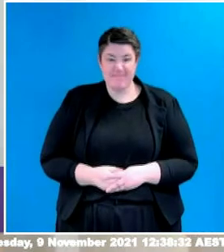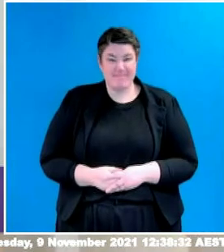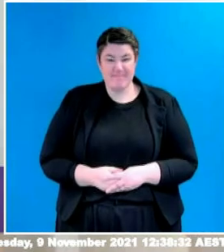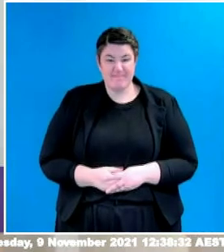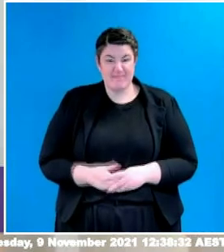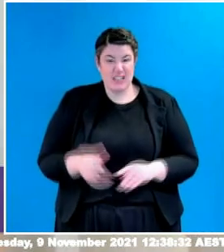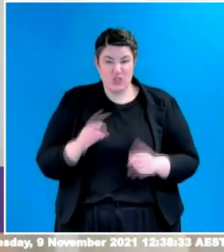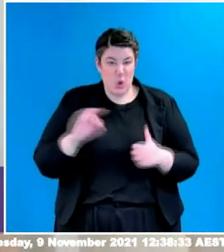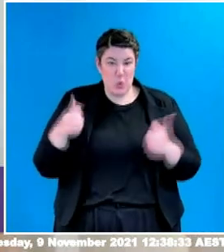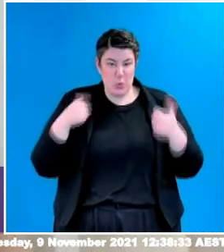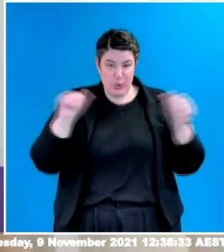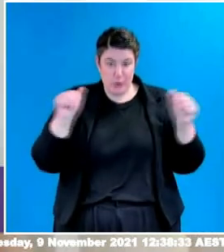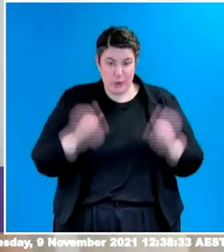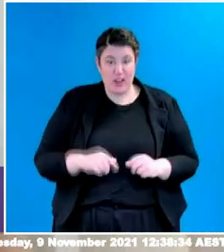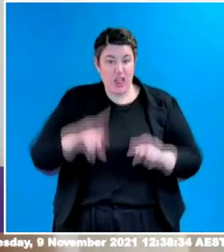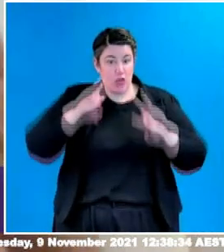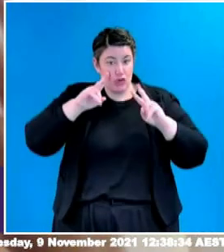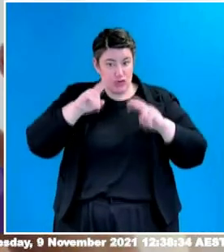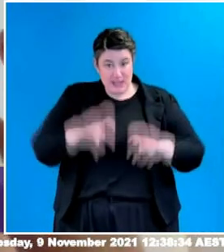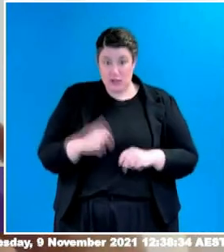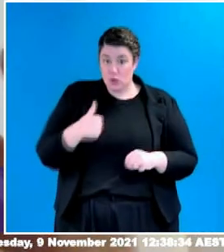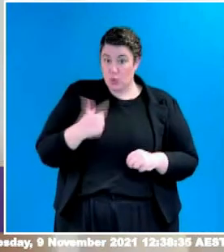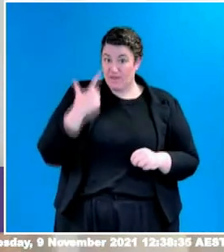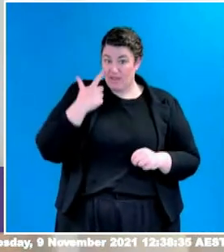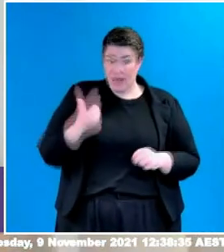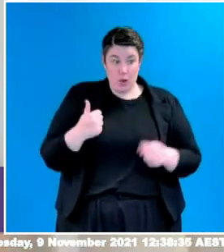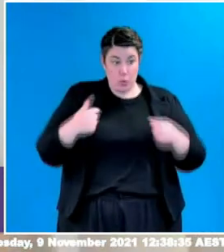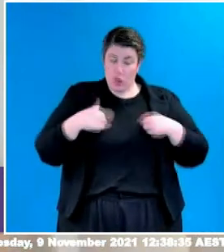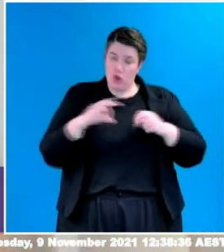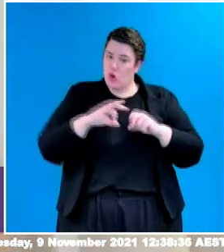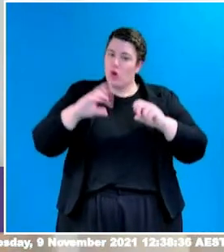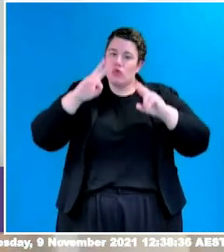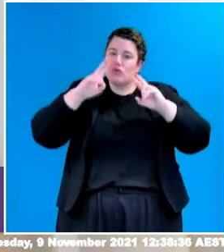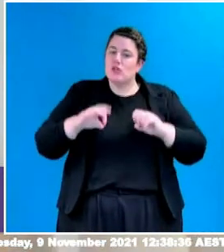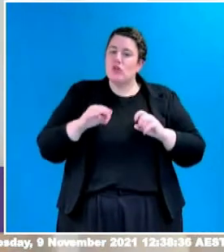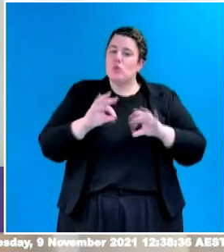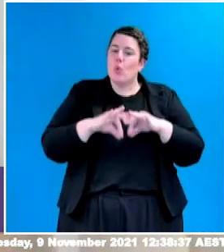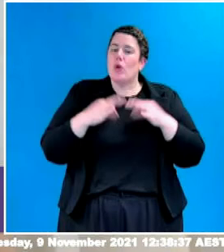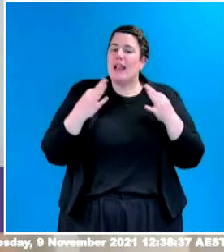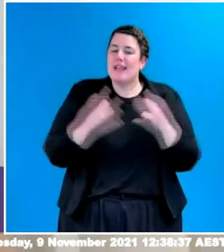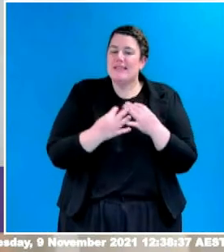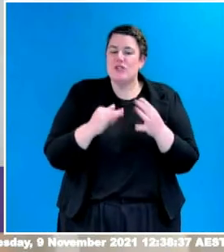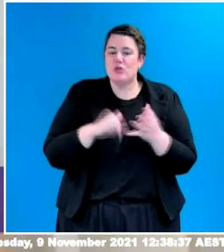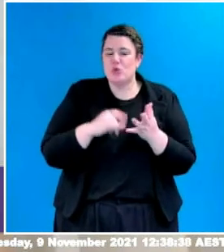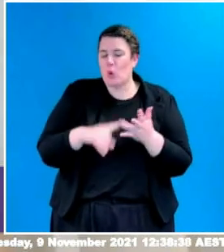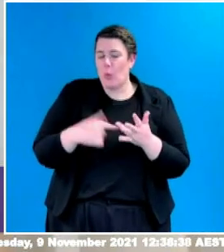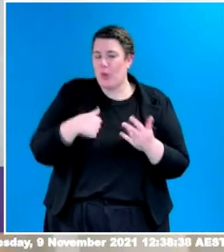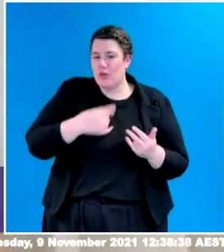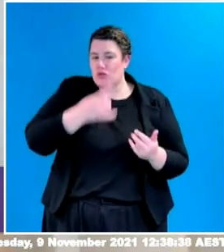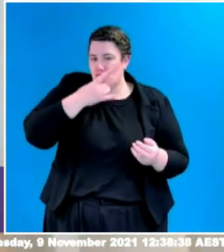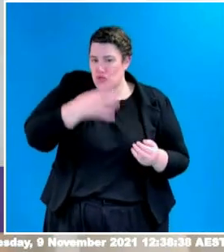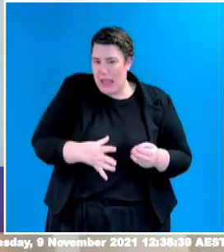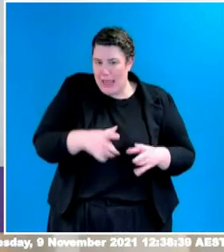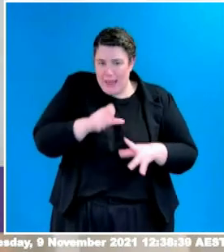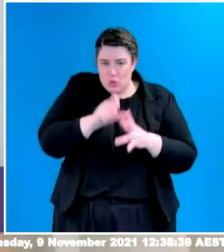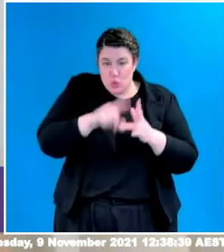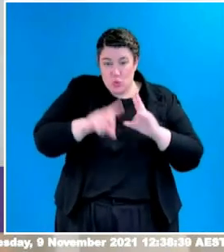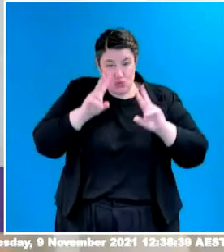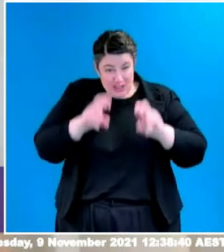In fact, research we have undertaken --- we are not a research organisation so it is highly unusual for us to be able to do this, but three years ago we did